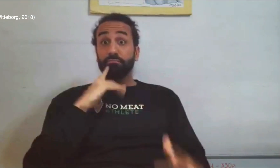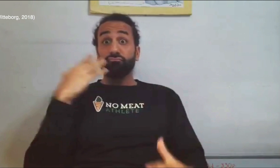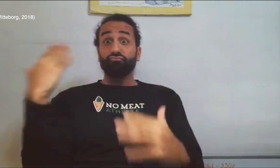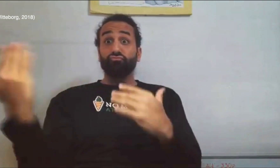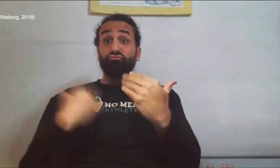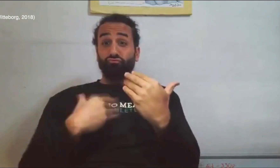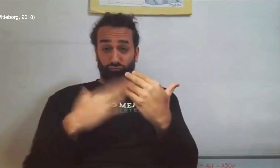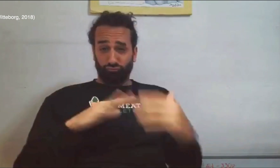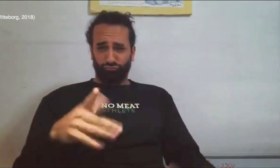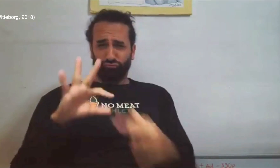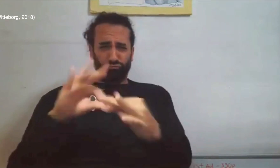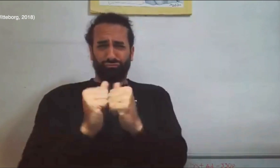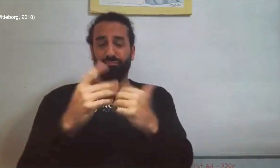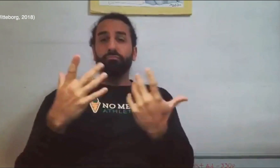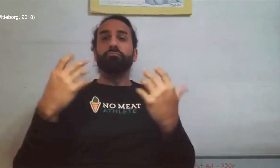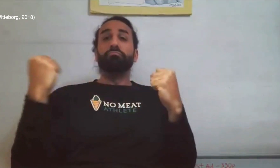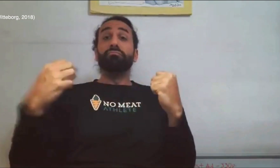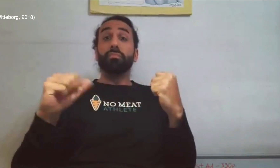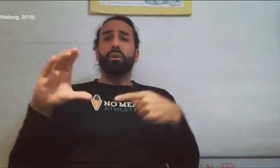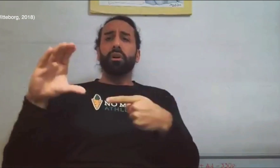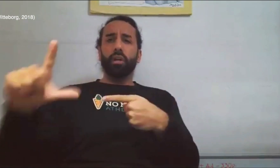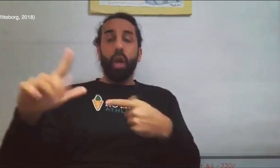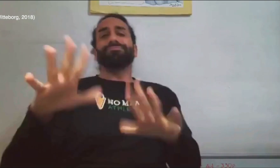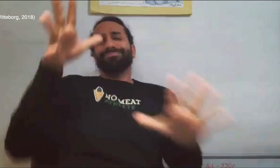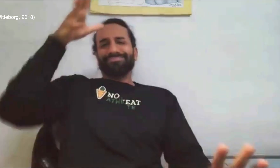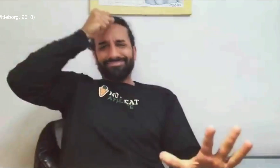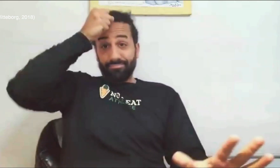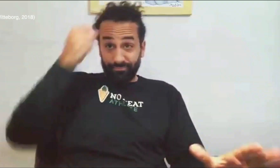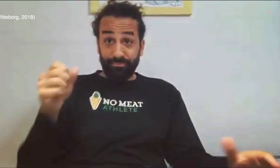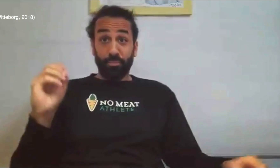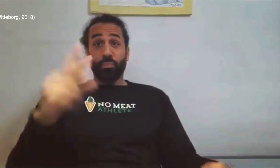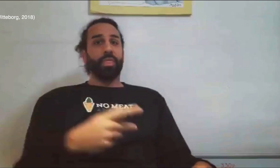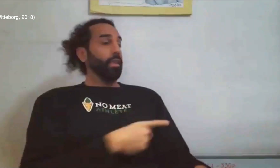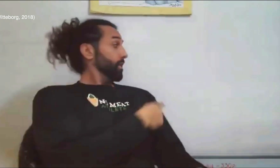It's easy when you're using classifiers, all right?